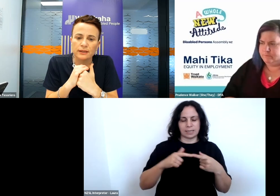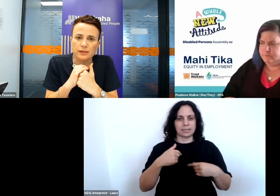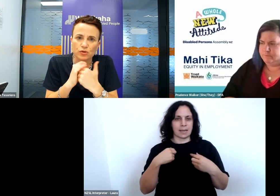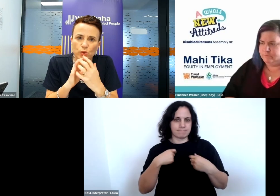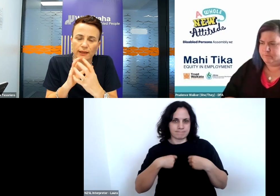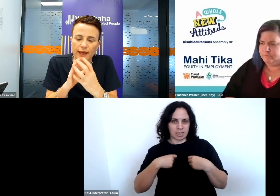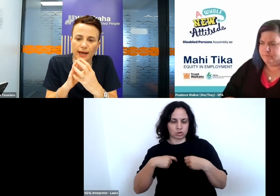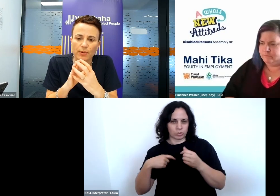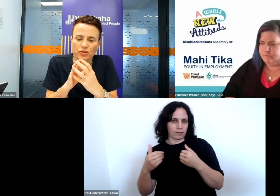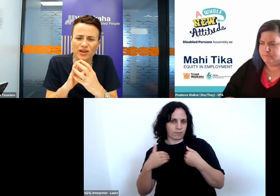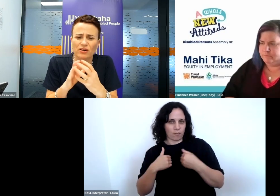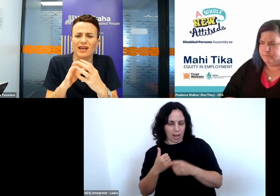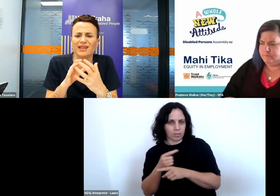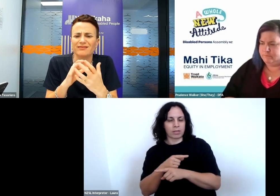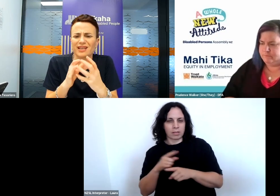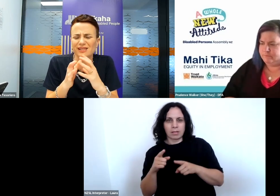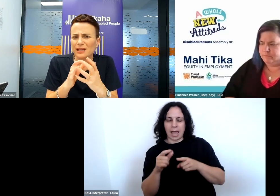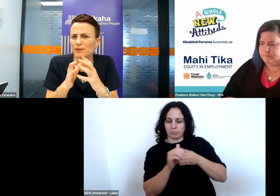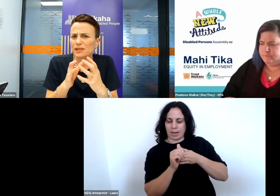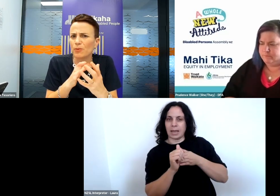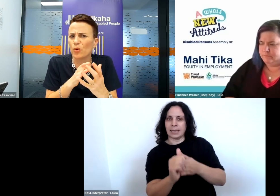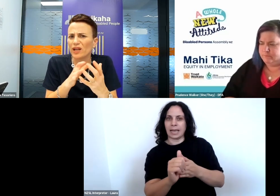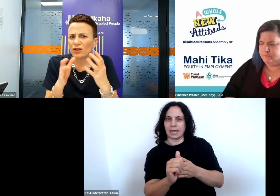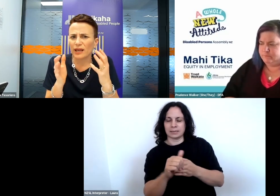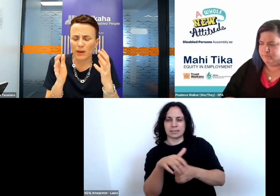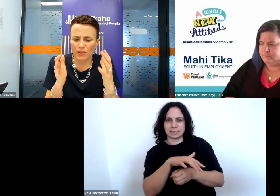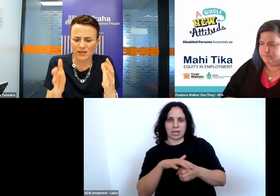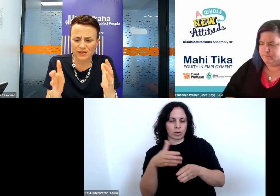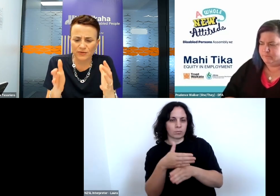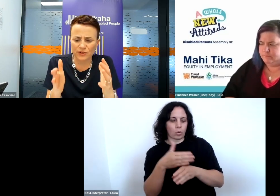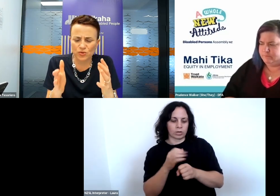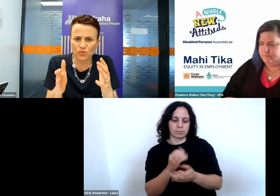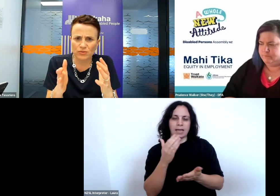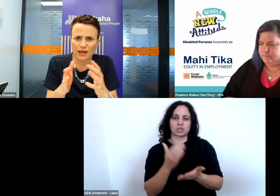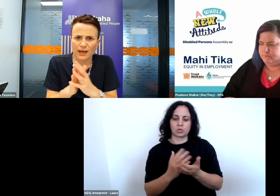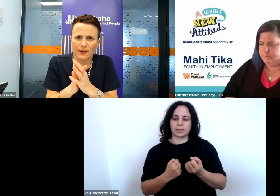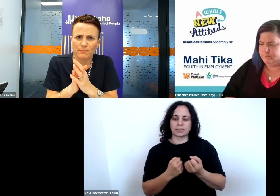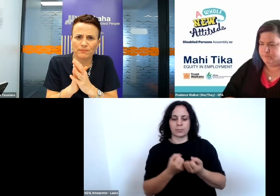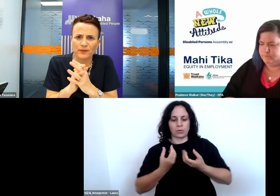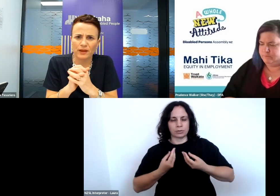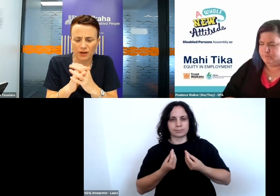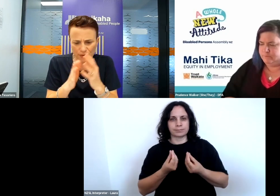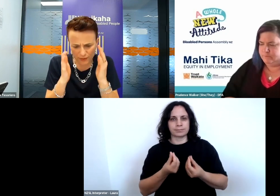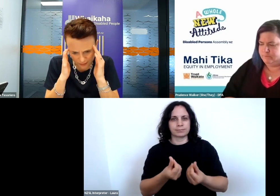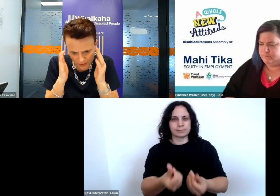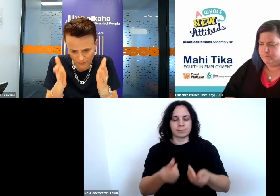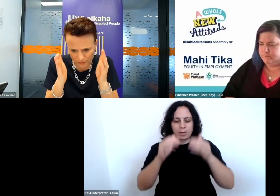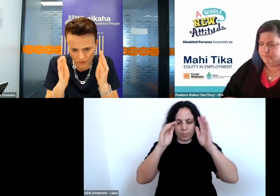So joining that up and trying to create a seamless support and looking at people as individuals rather than sort of